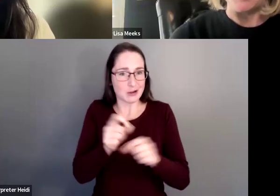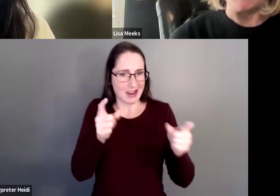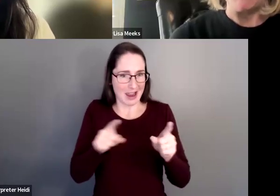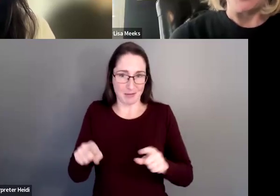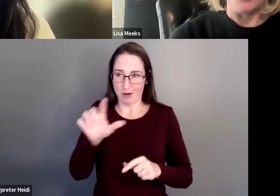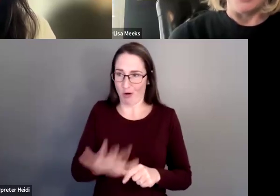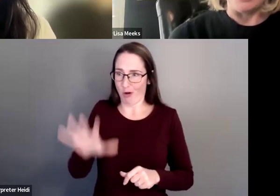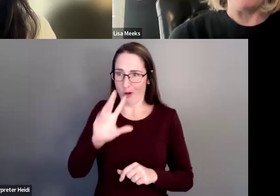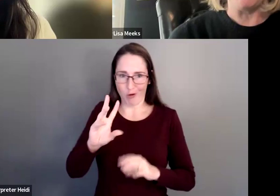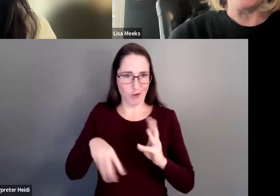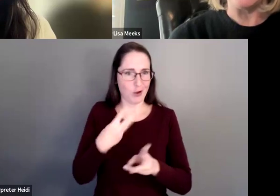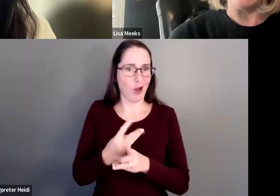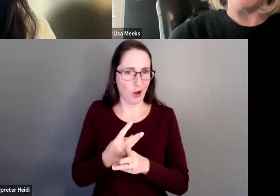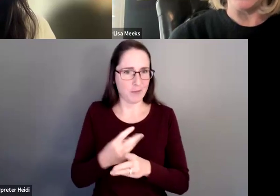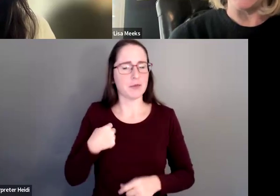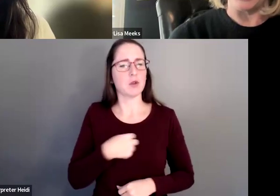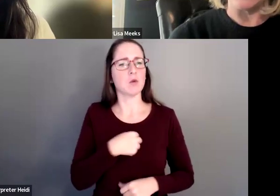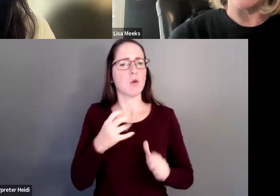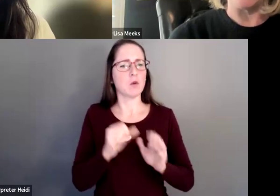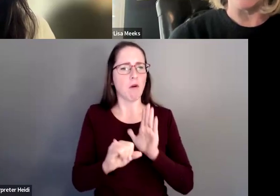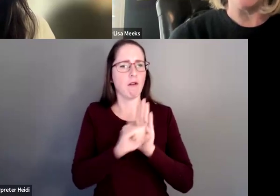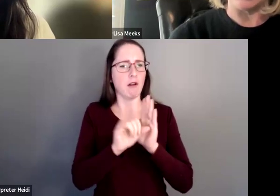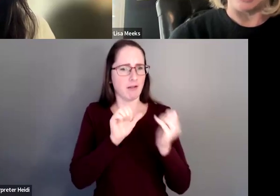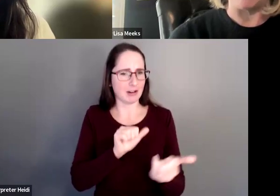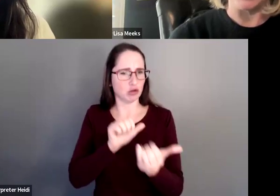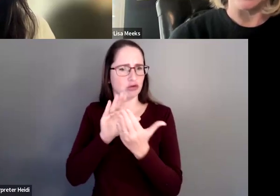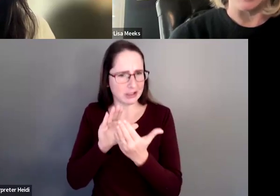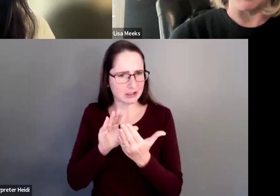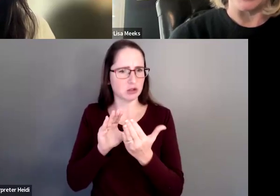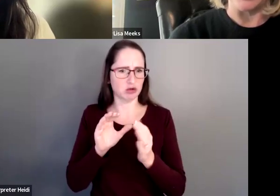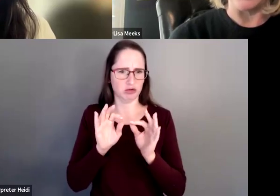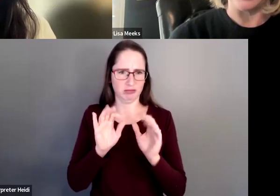impactful research that is actually happening around the globe. And we want to identify and